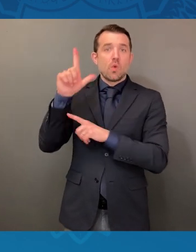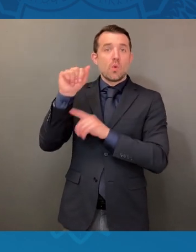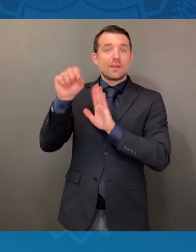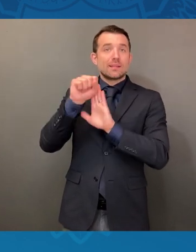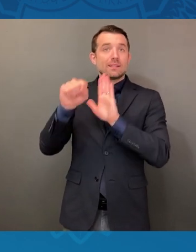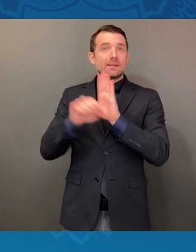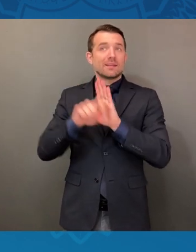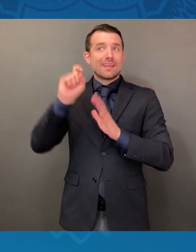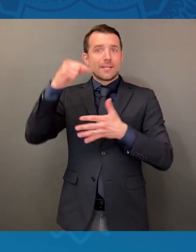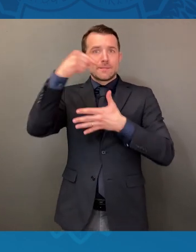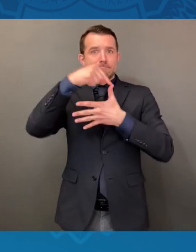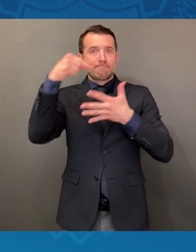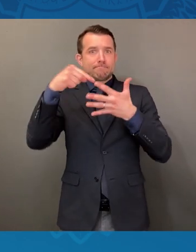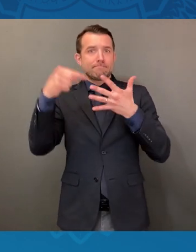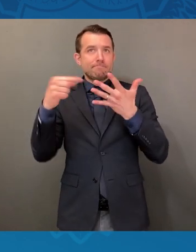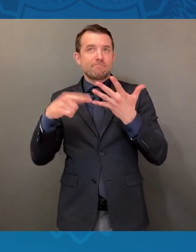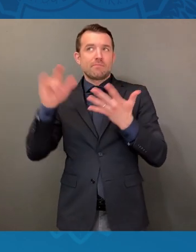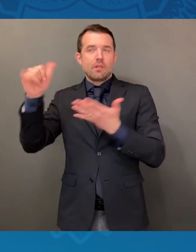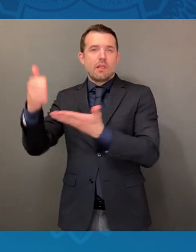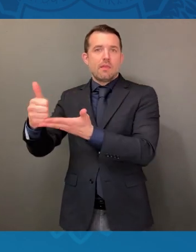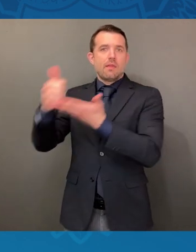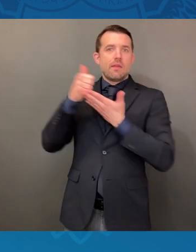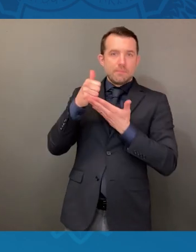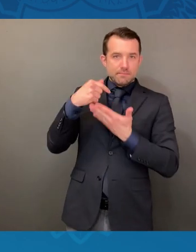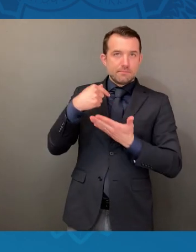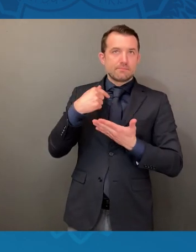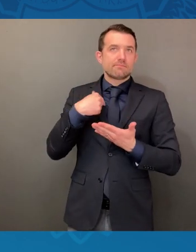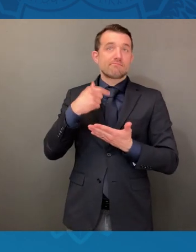For example, tomorrow I know Louisiana may experience